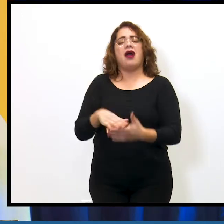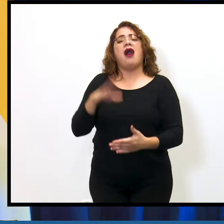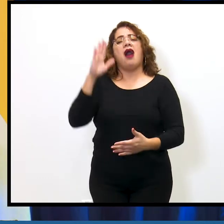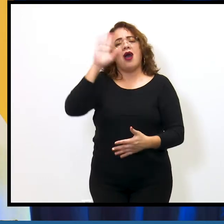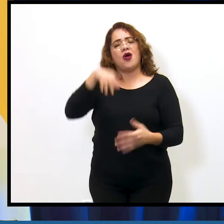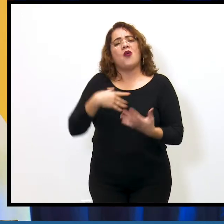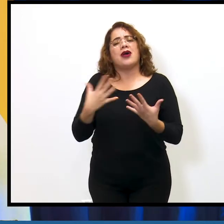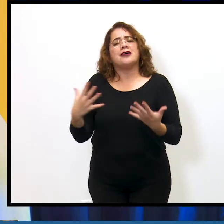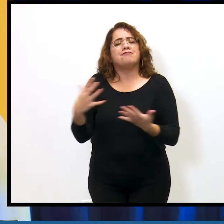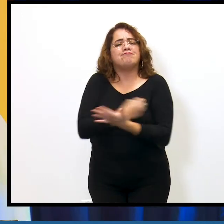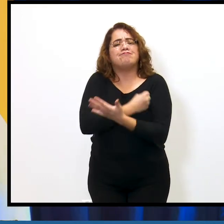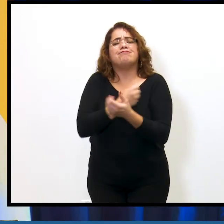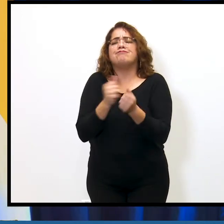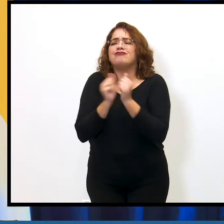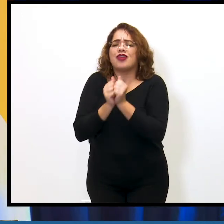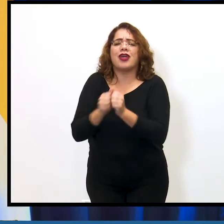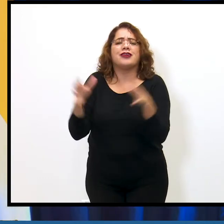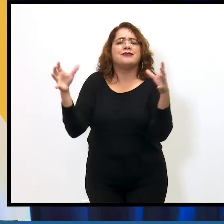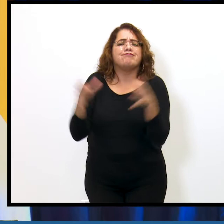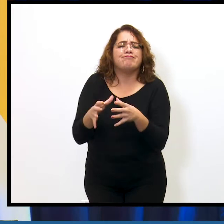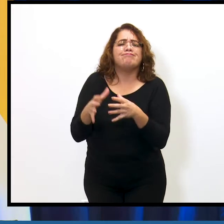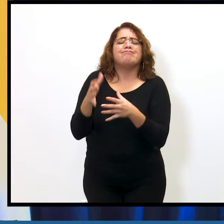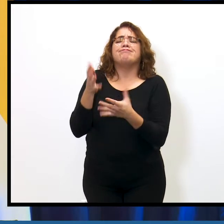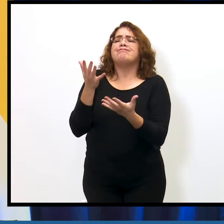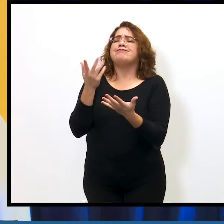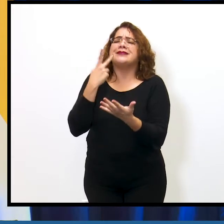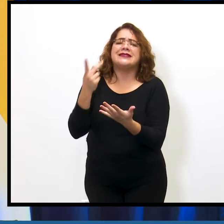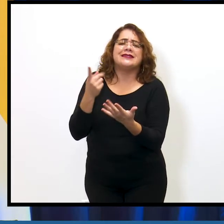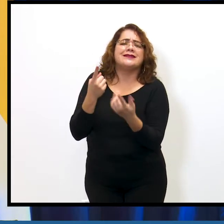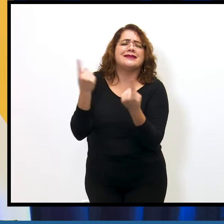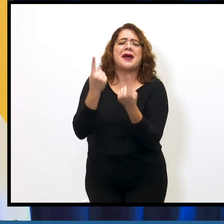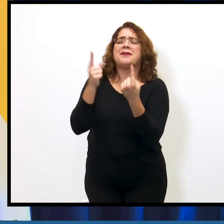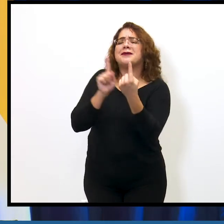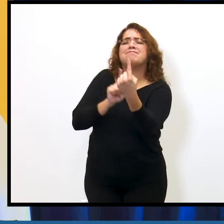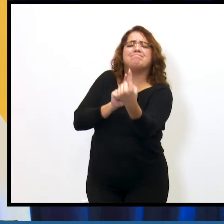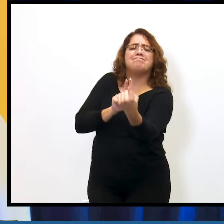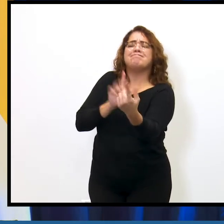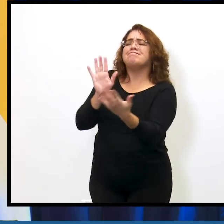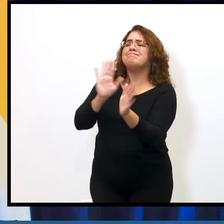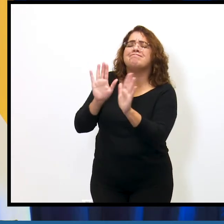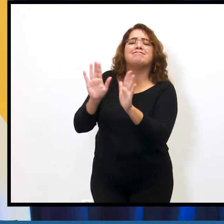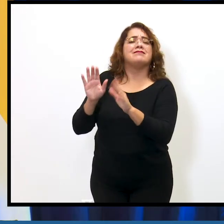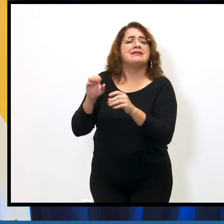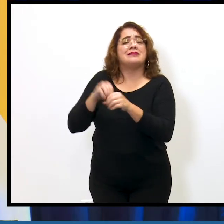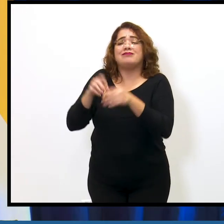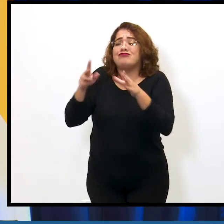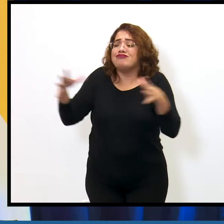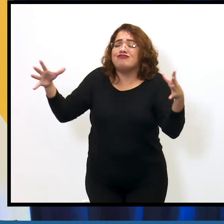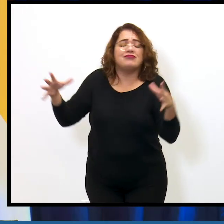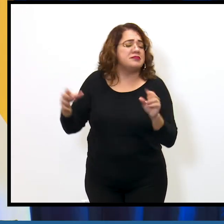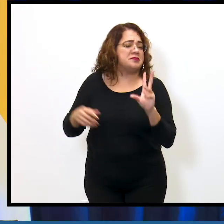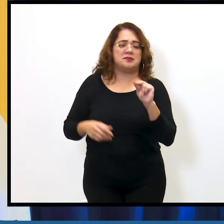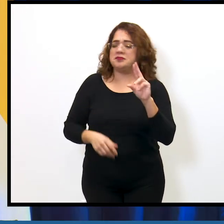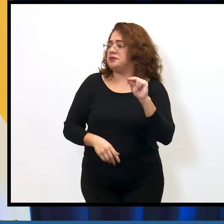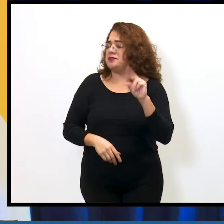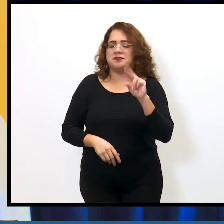this year and so I would also encourage folks to do the same. Model good behavior, stay at home,